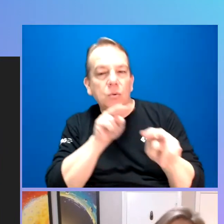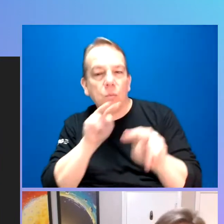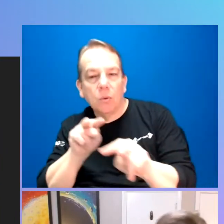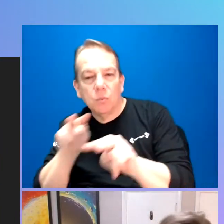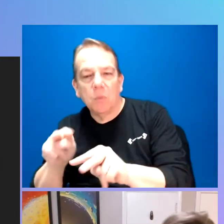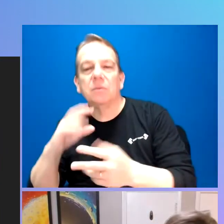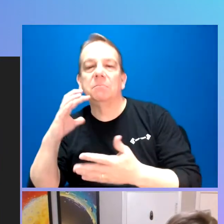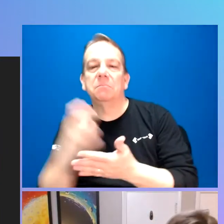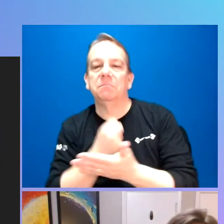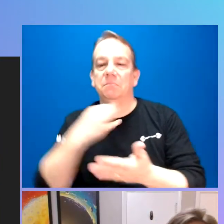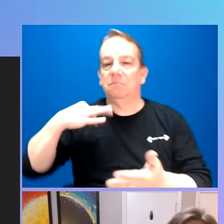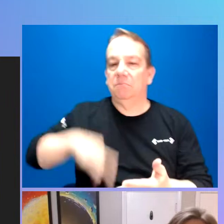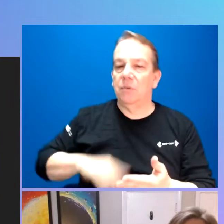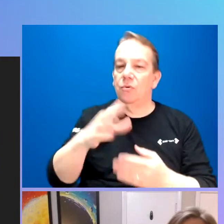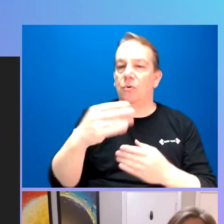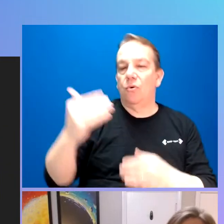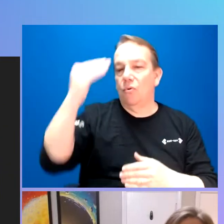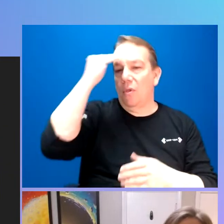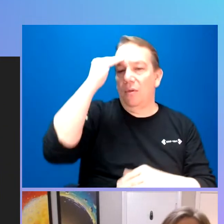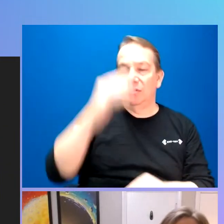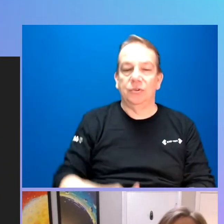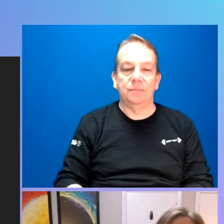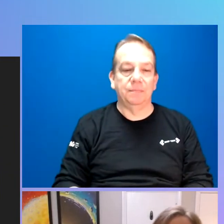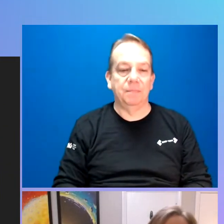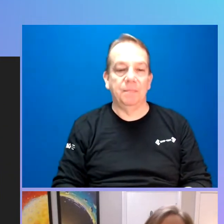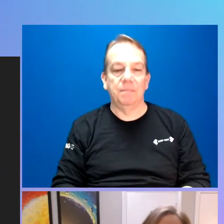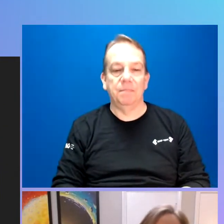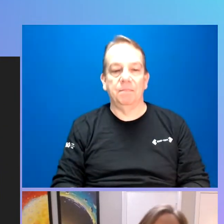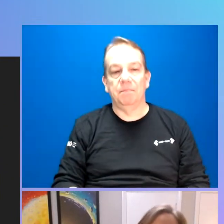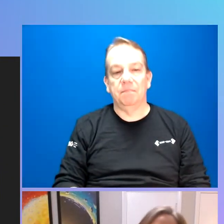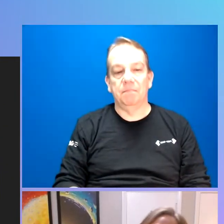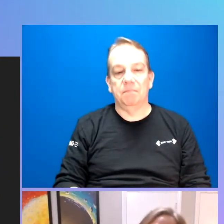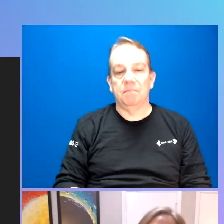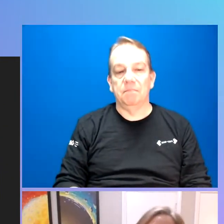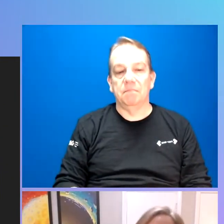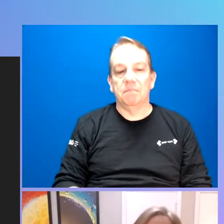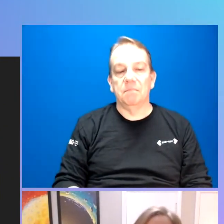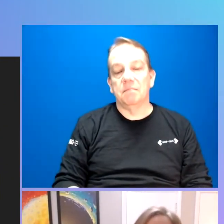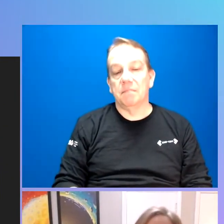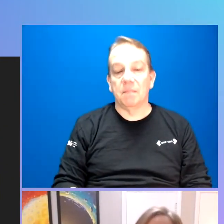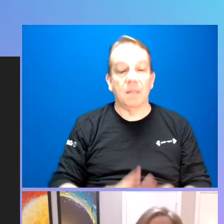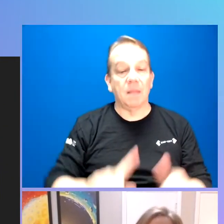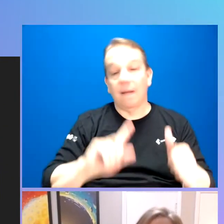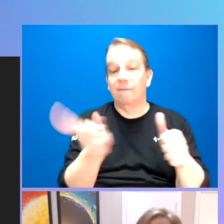take in today. So let's start